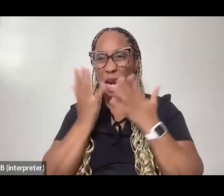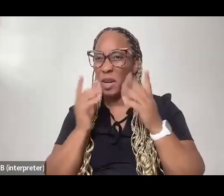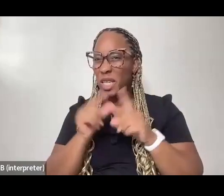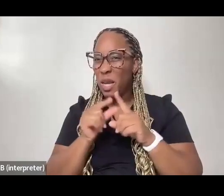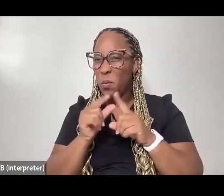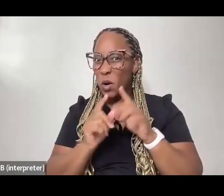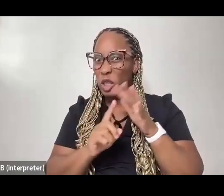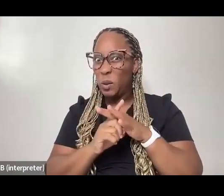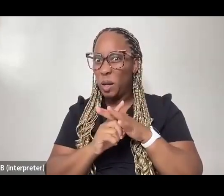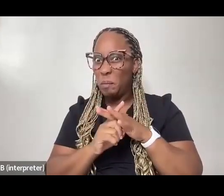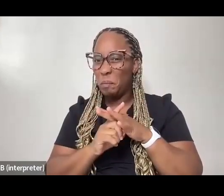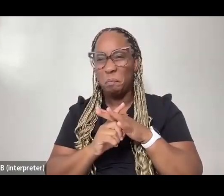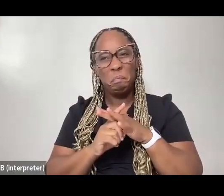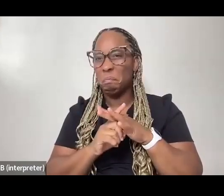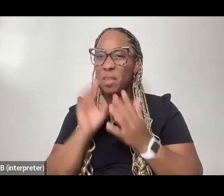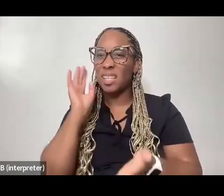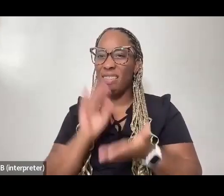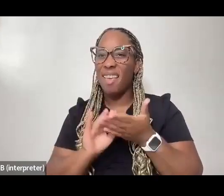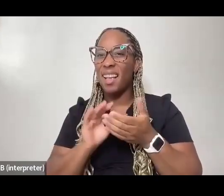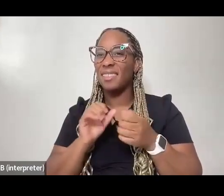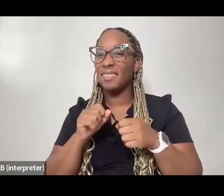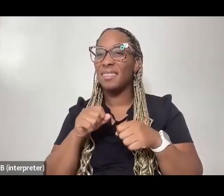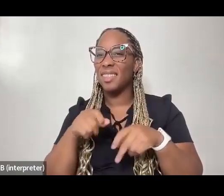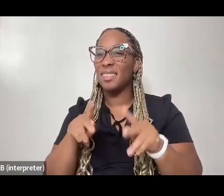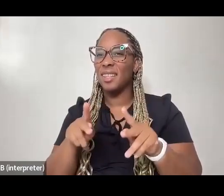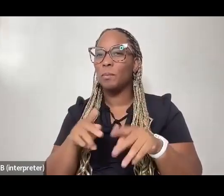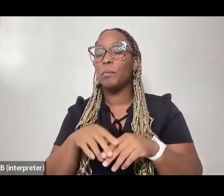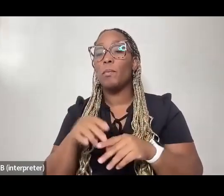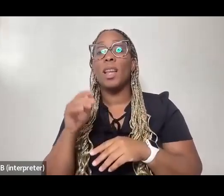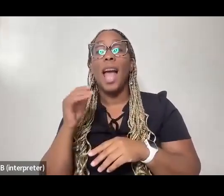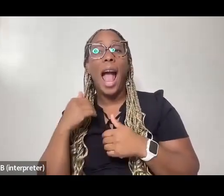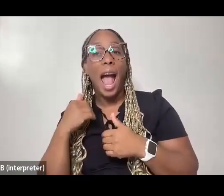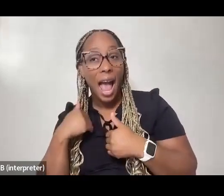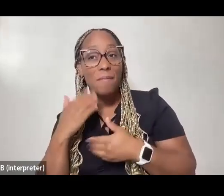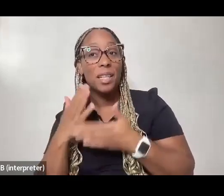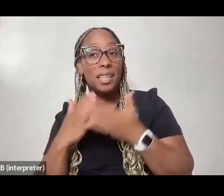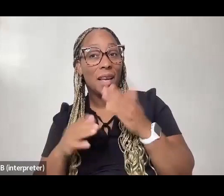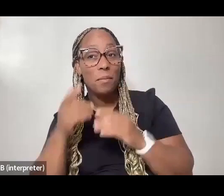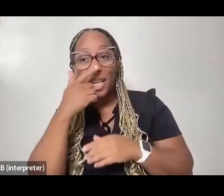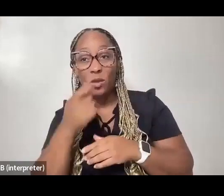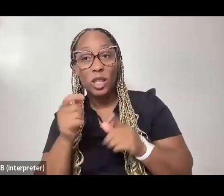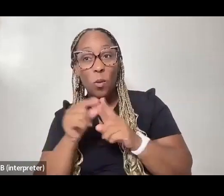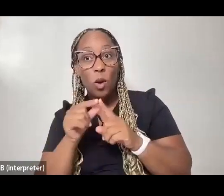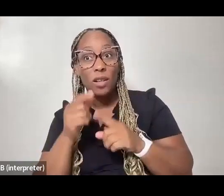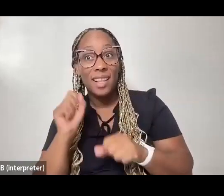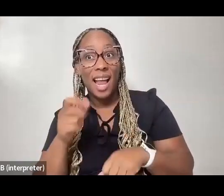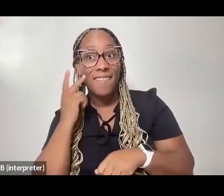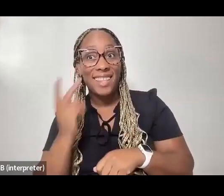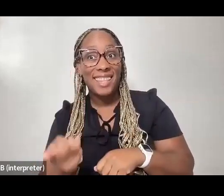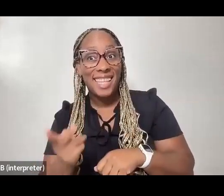might show up in your captions. There have been some really interesting words that I have shown up –-dash I have seen show